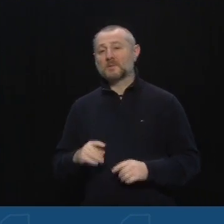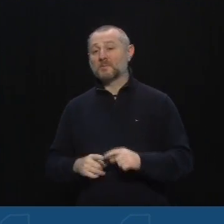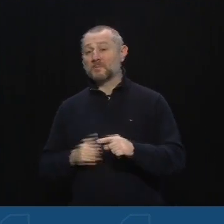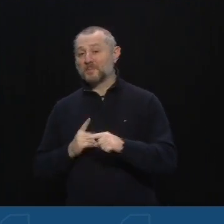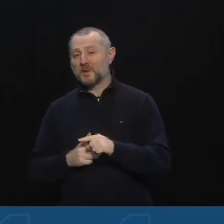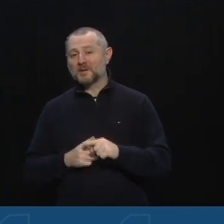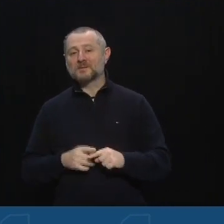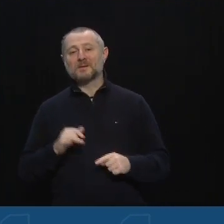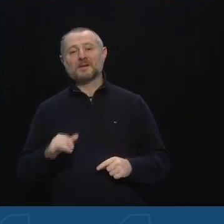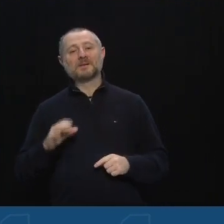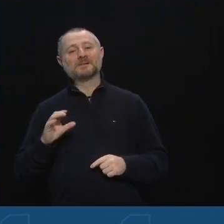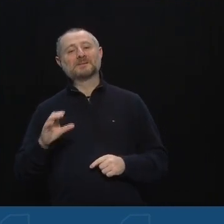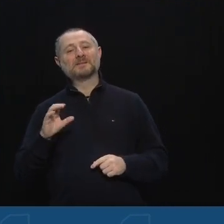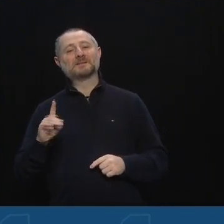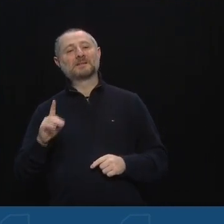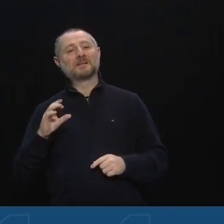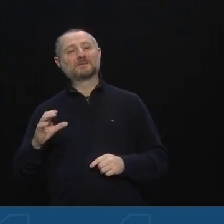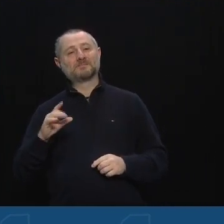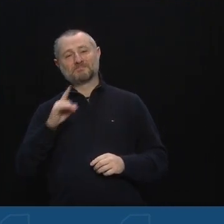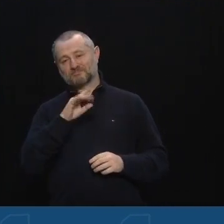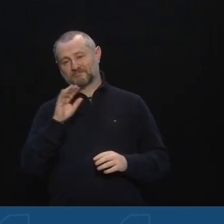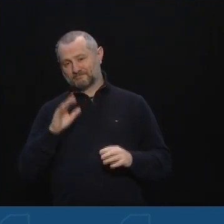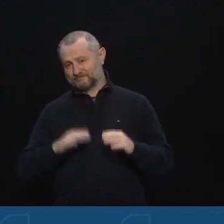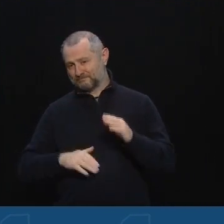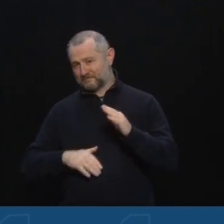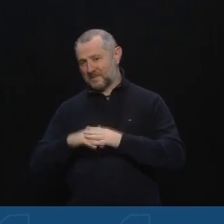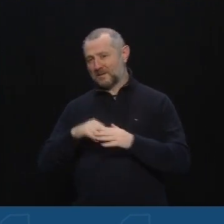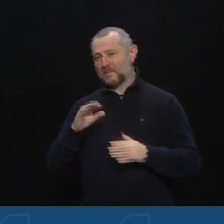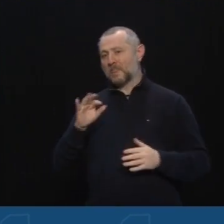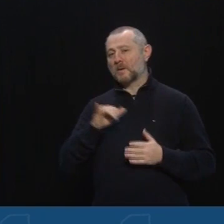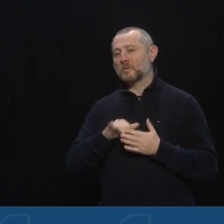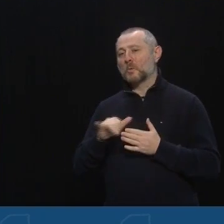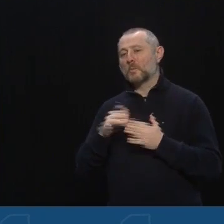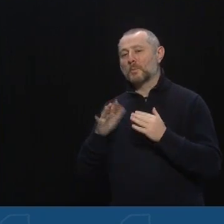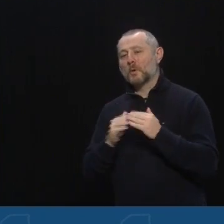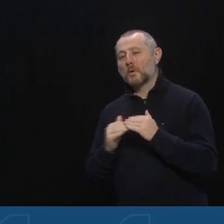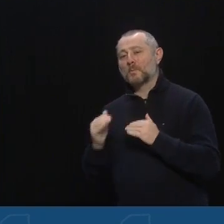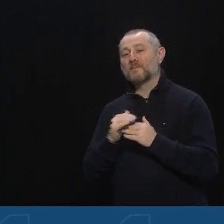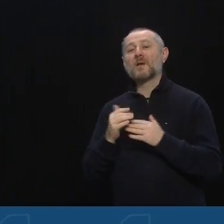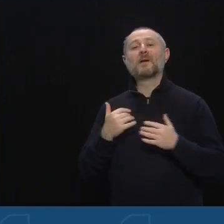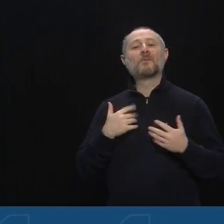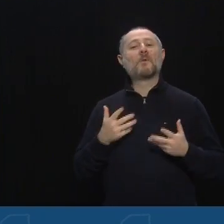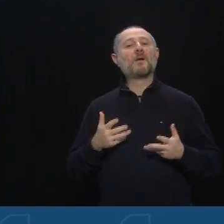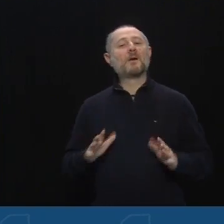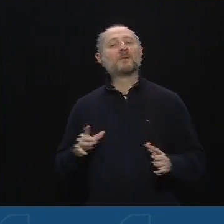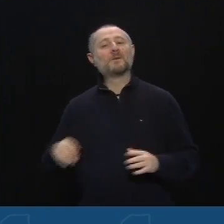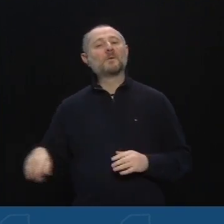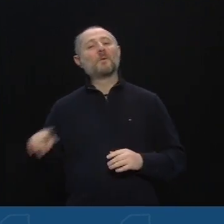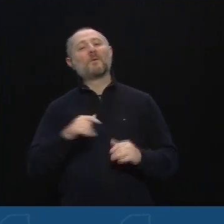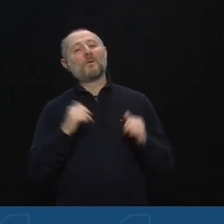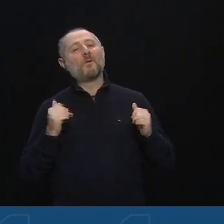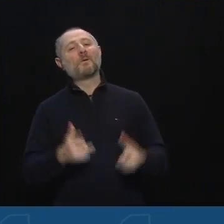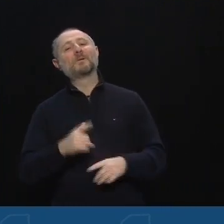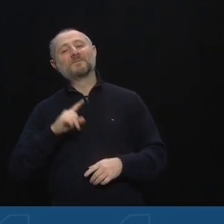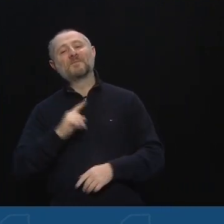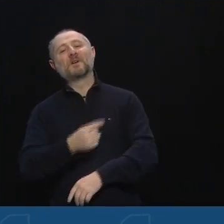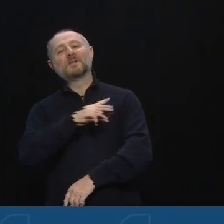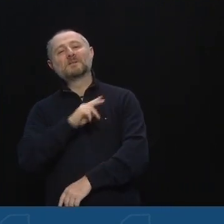TO GET THAT SECOND DOSE. 95% PLUS. AND THAT'S THE HIGHEST THE CDC